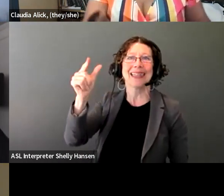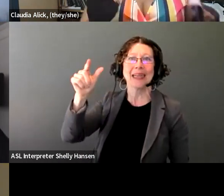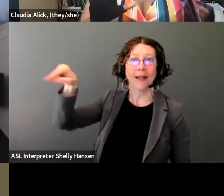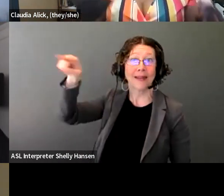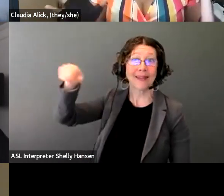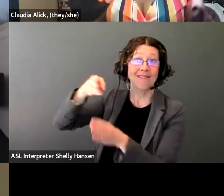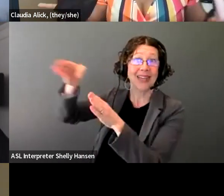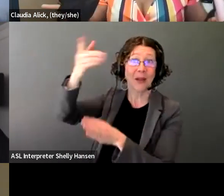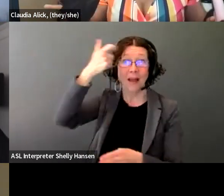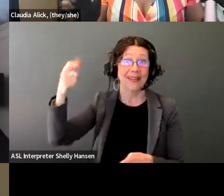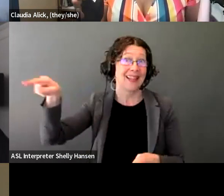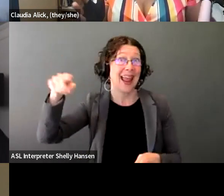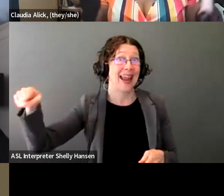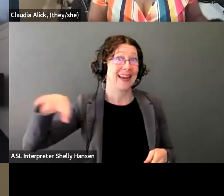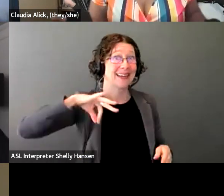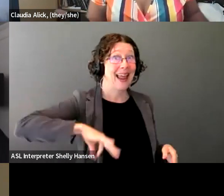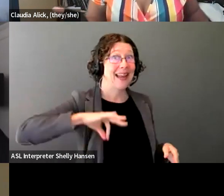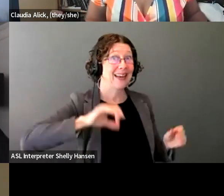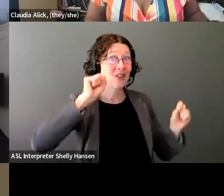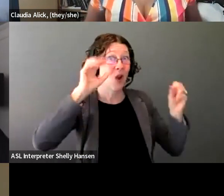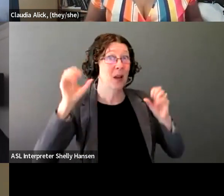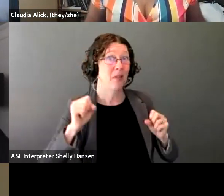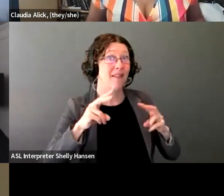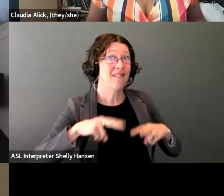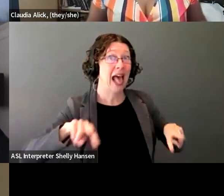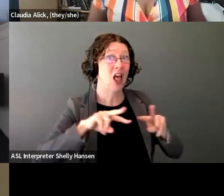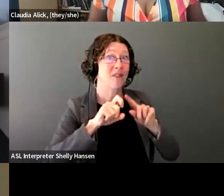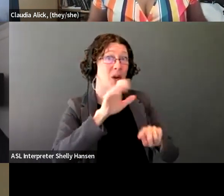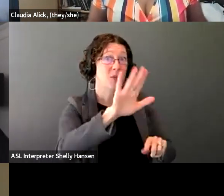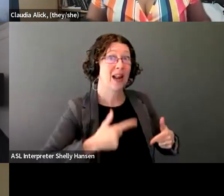And it is gorgeous to hear that they are talking to you before they build the building.